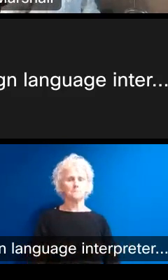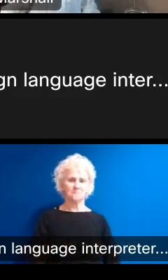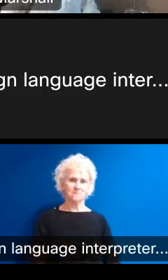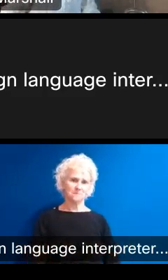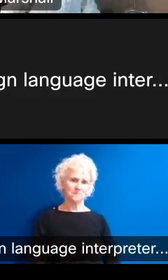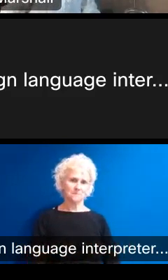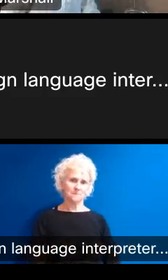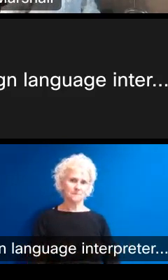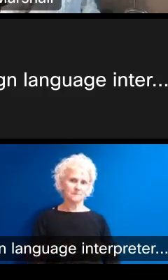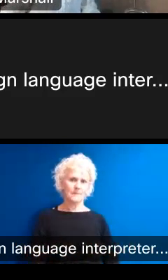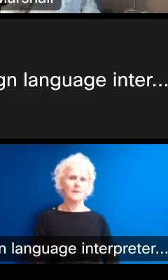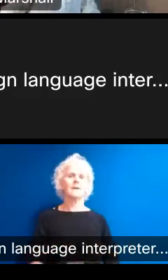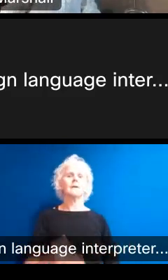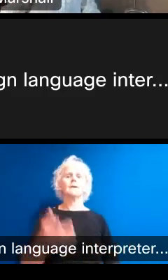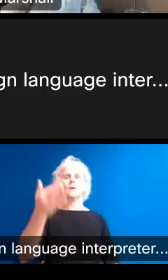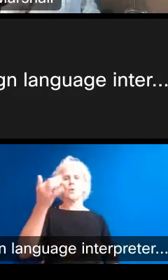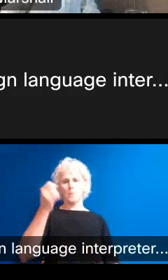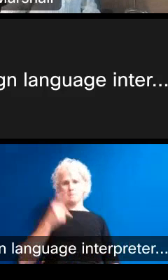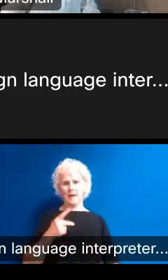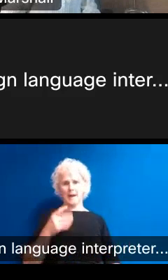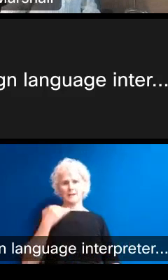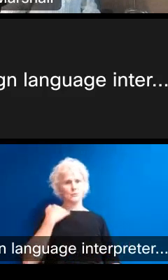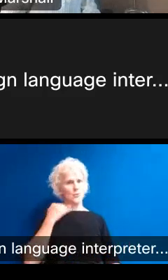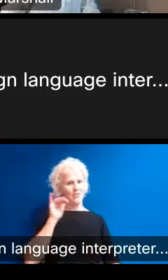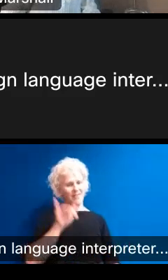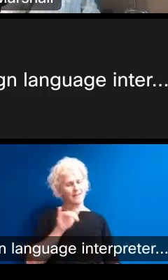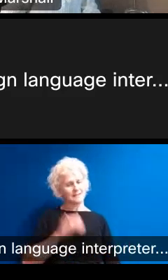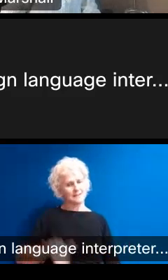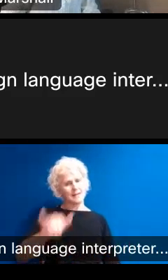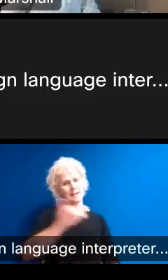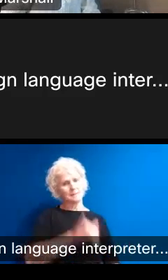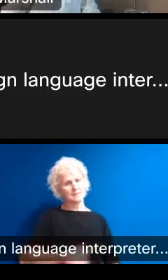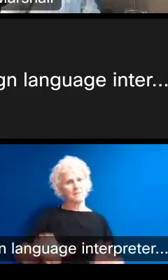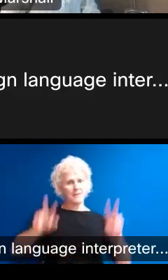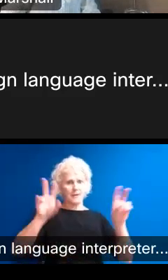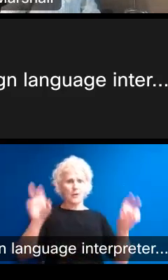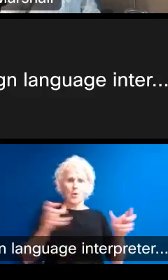goes back to the common theme, what's our emerging need, what's our significant need,